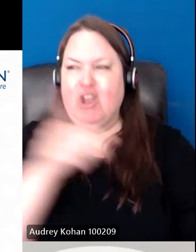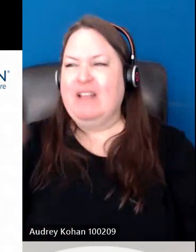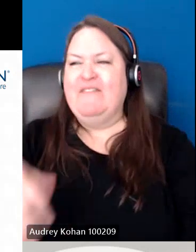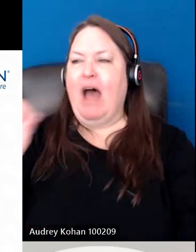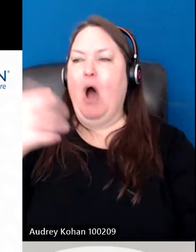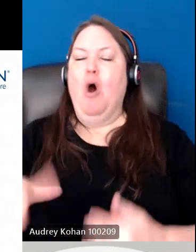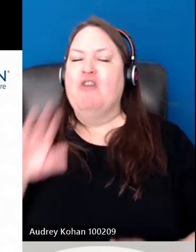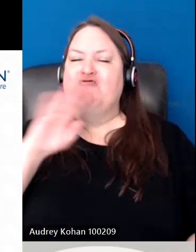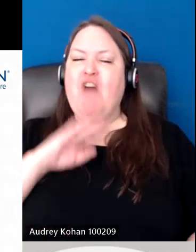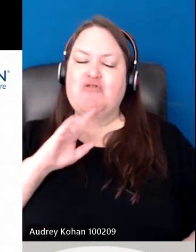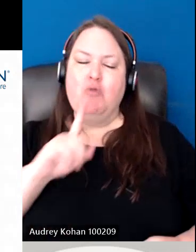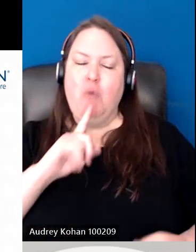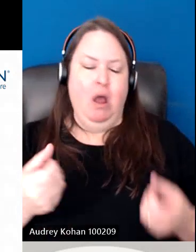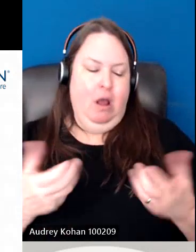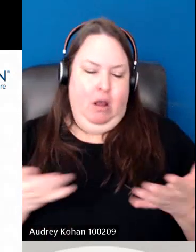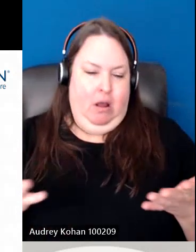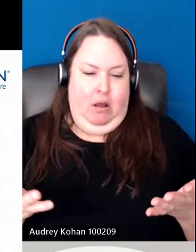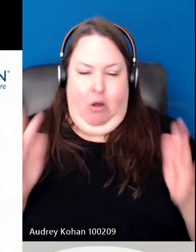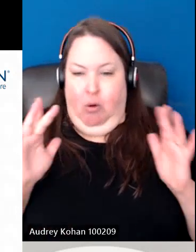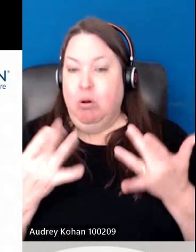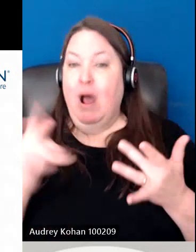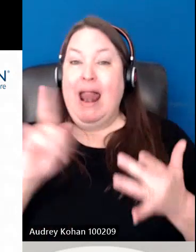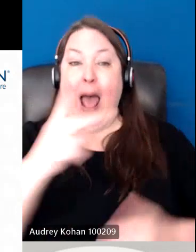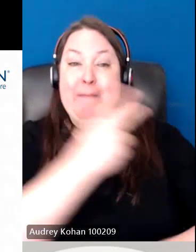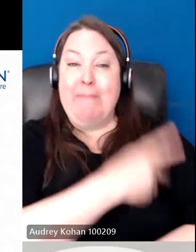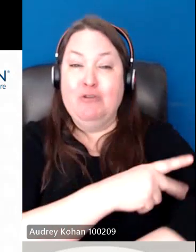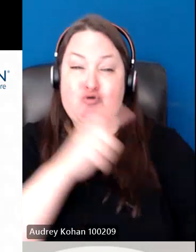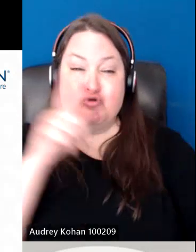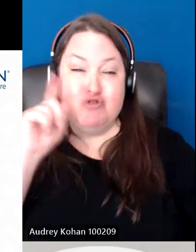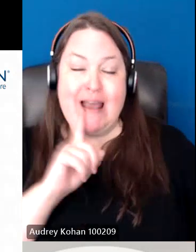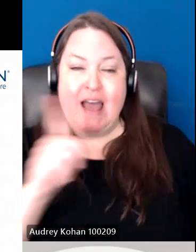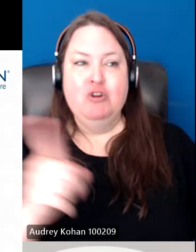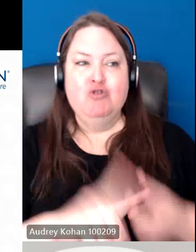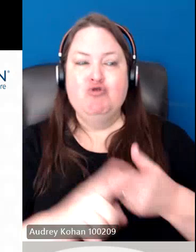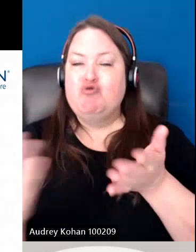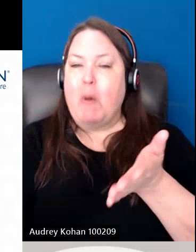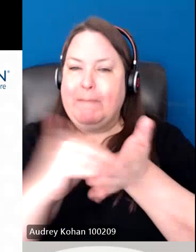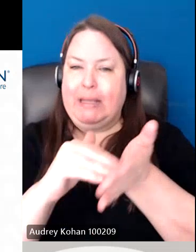and exhausting especially our patients who are deaf to repeat rep repeatedly have to explain